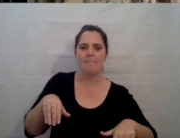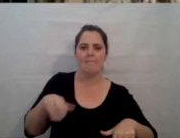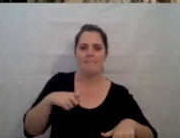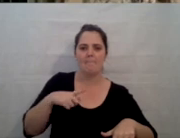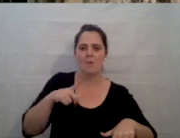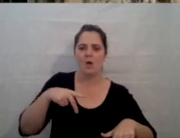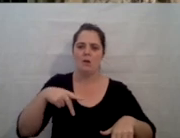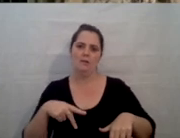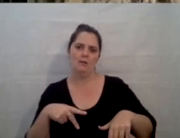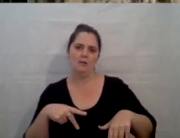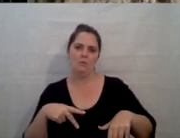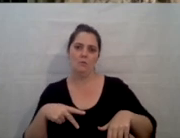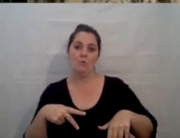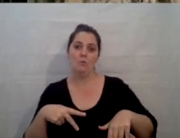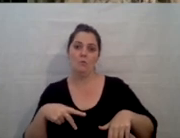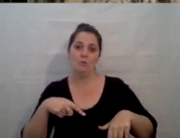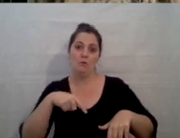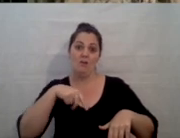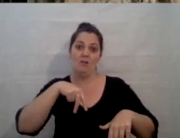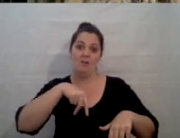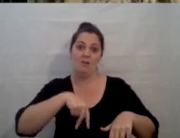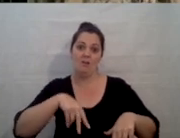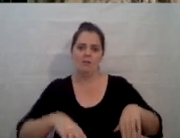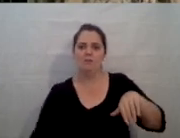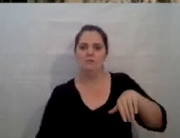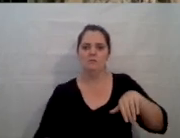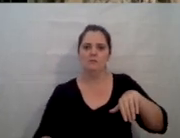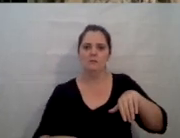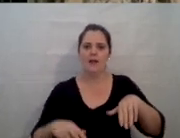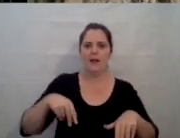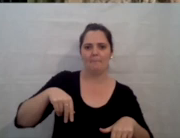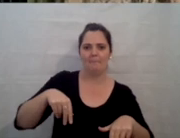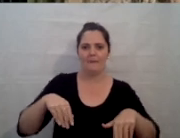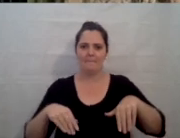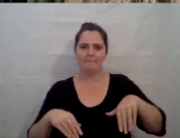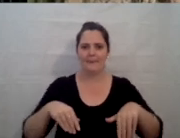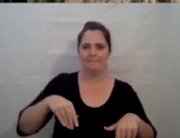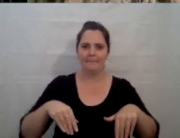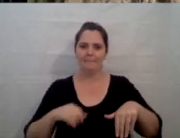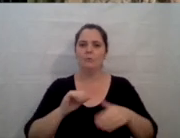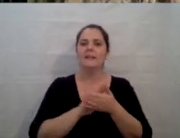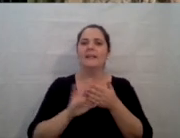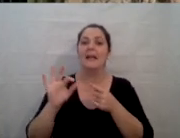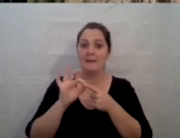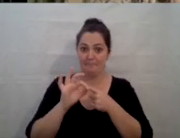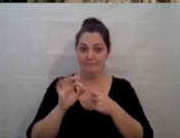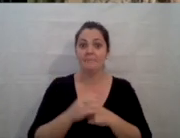up that way. If I shift to the other leg my hips pop the other way, so you're shifting your weight from side to side.